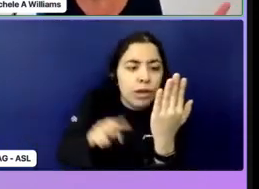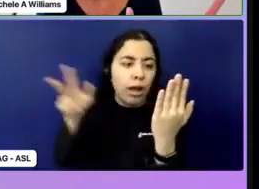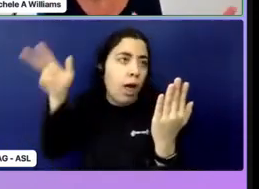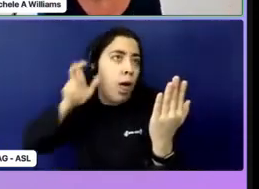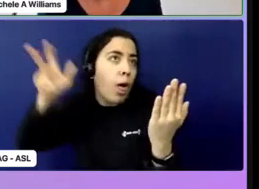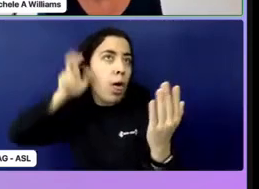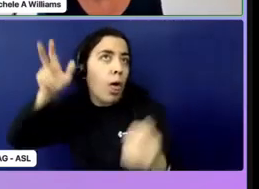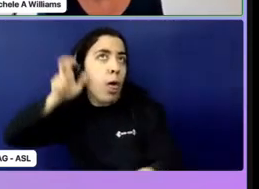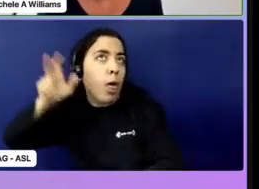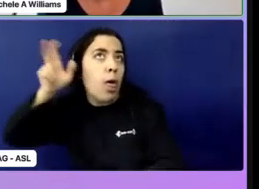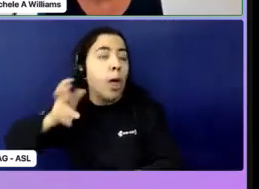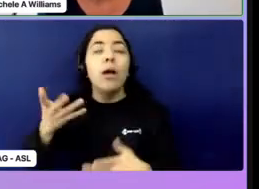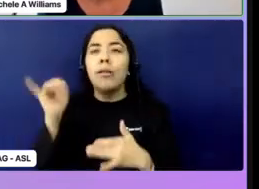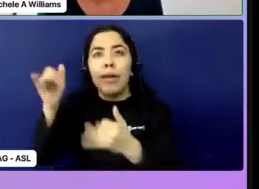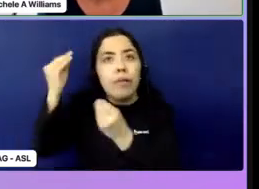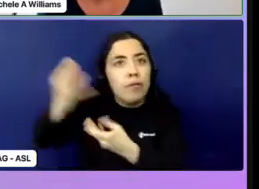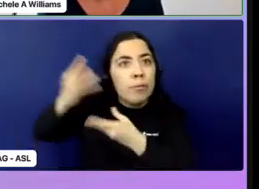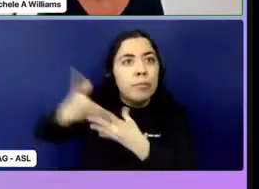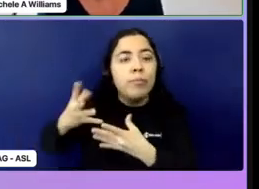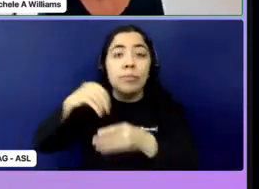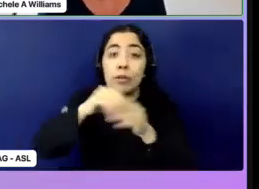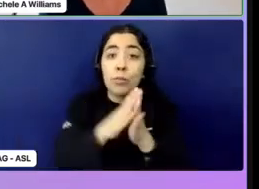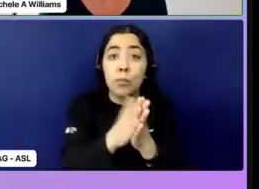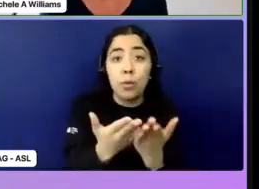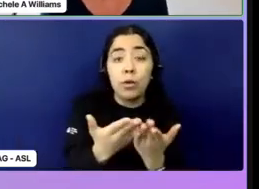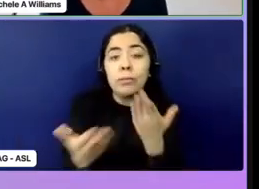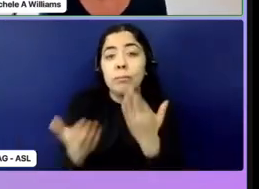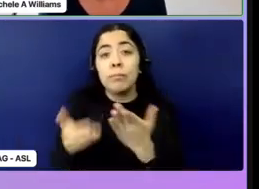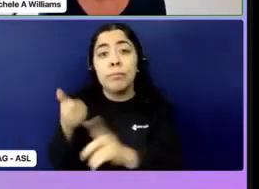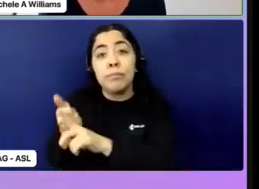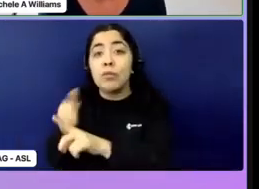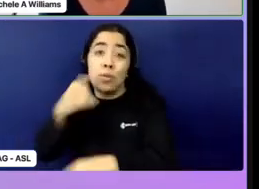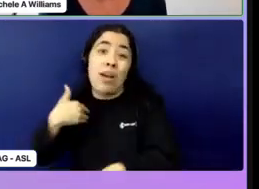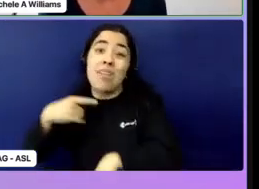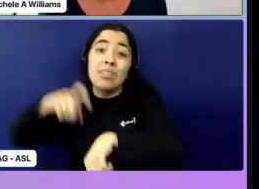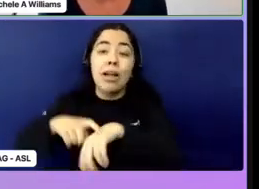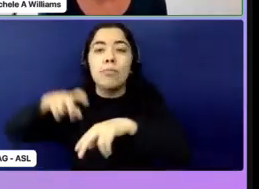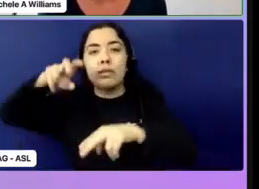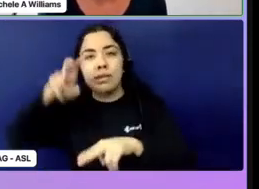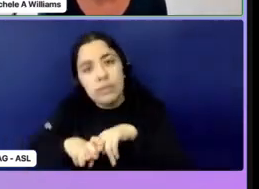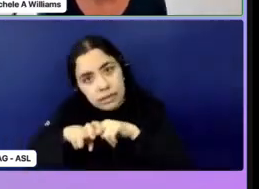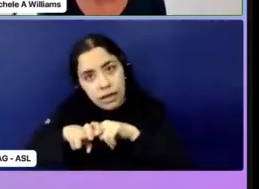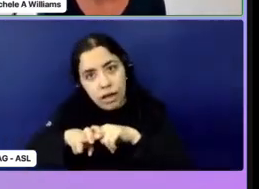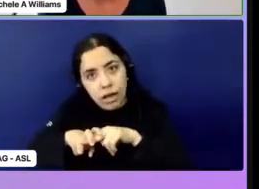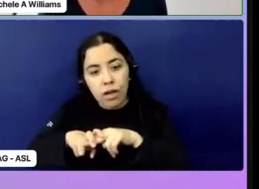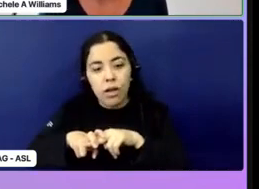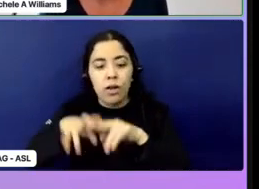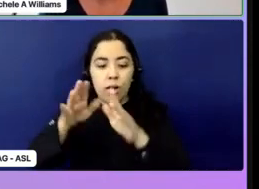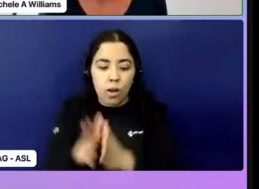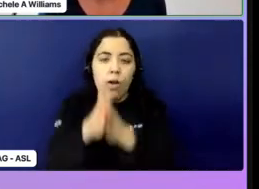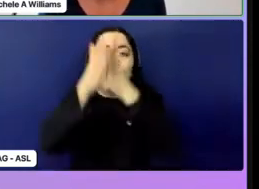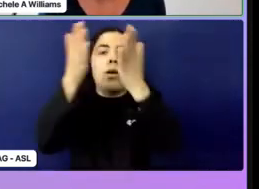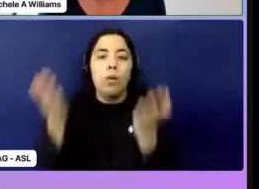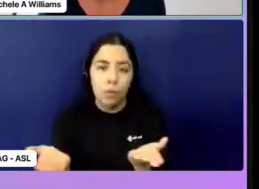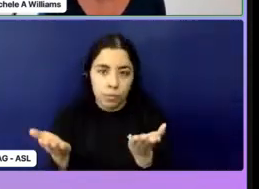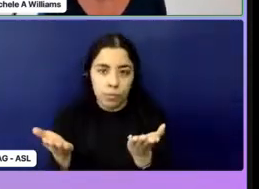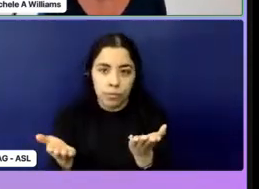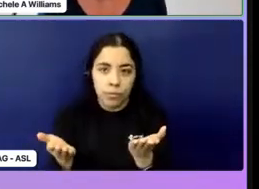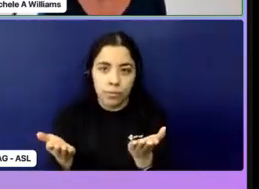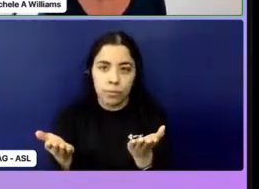some people really enjoy it, and it maximizes their ability to get information that is found in books but